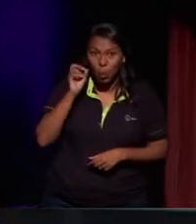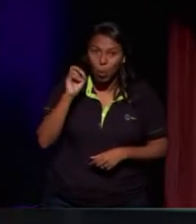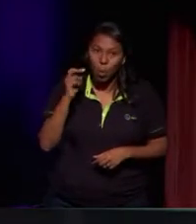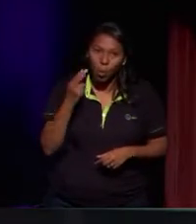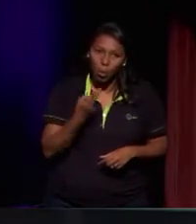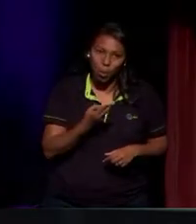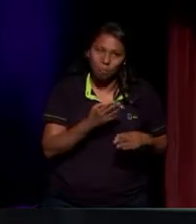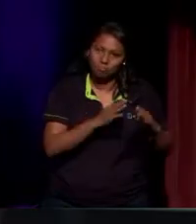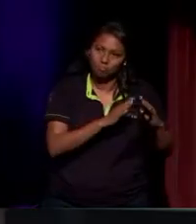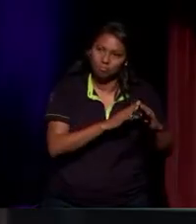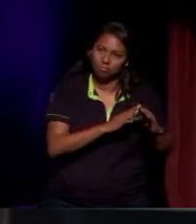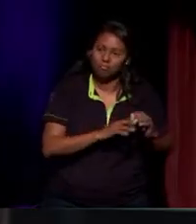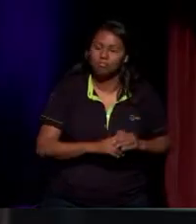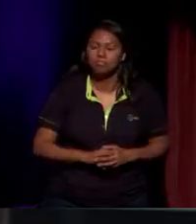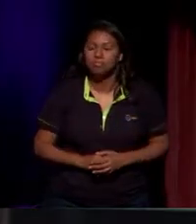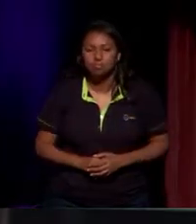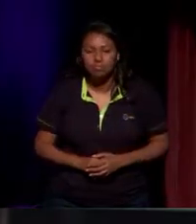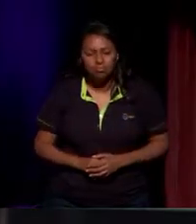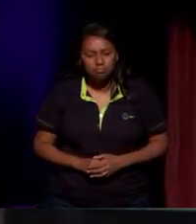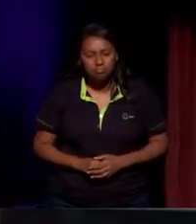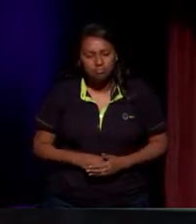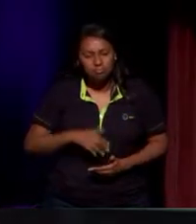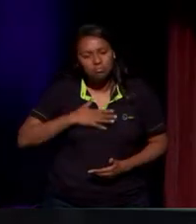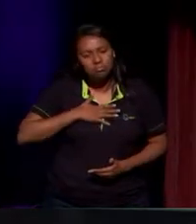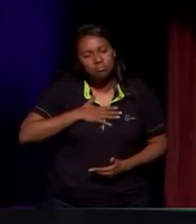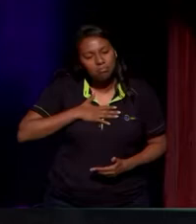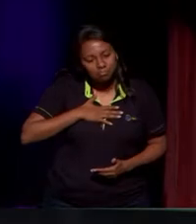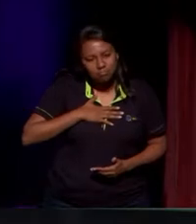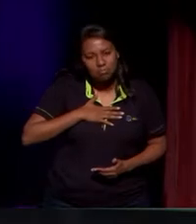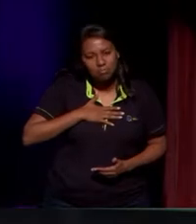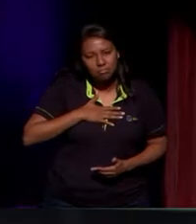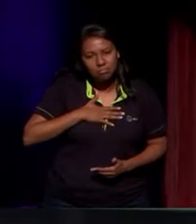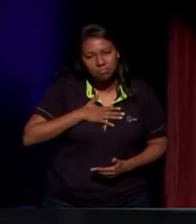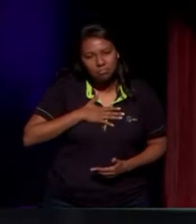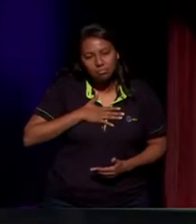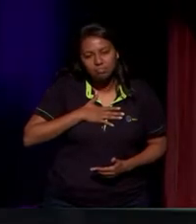and found it very interesting that in almost all